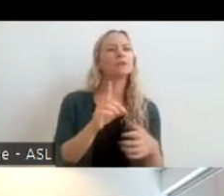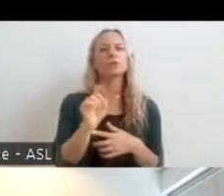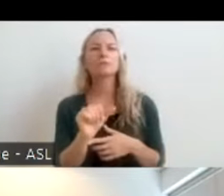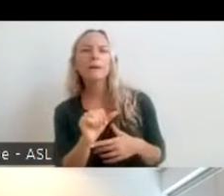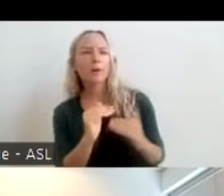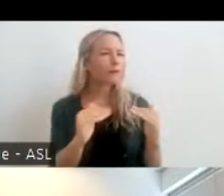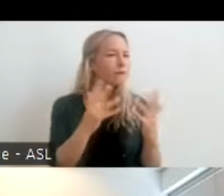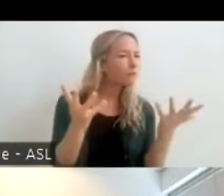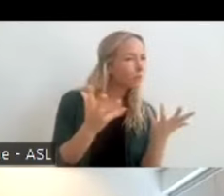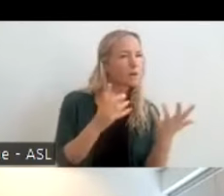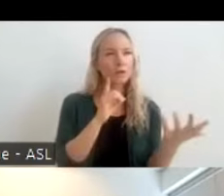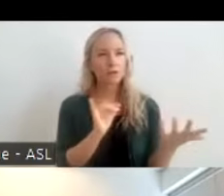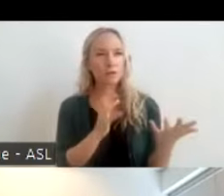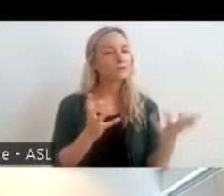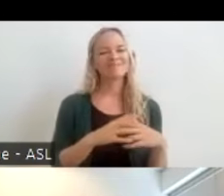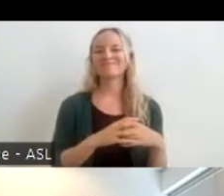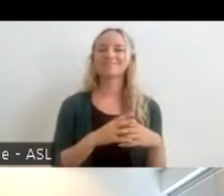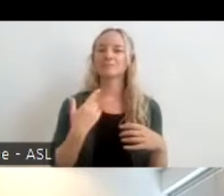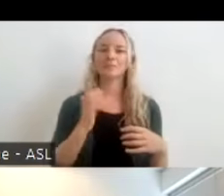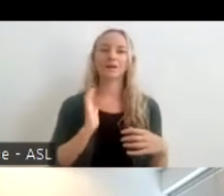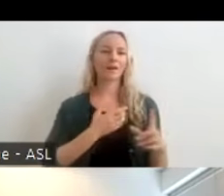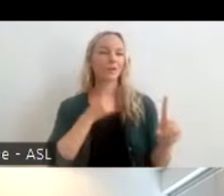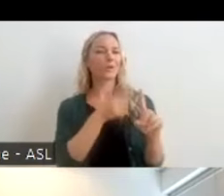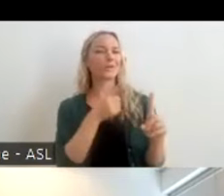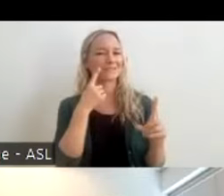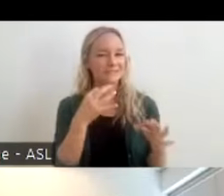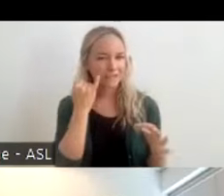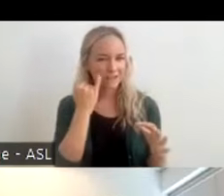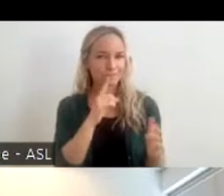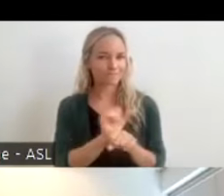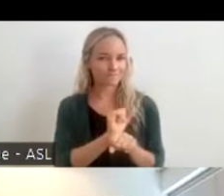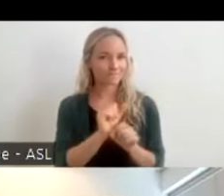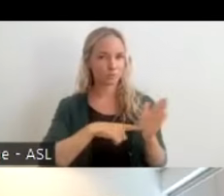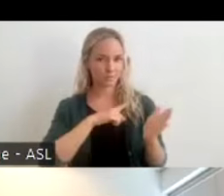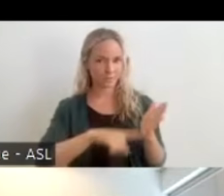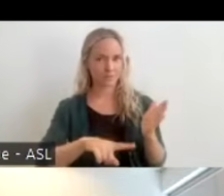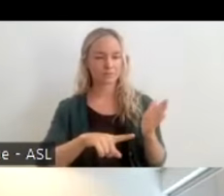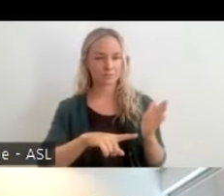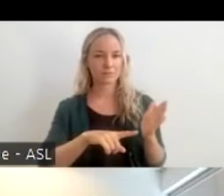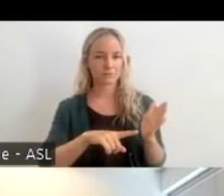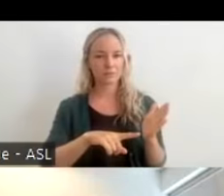the focus should really be, When we're talking about places of public accommodation , we cover most businesses and